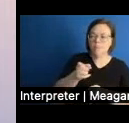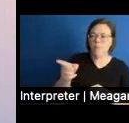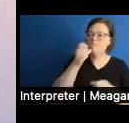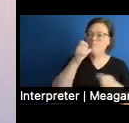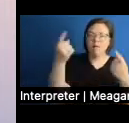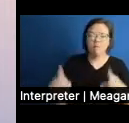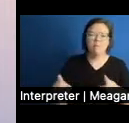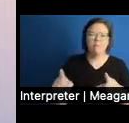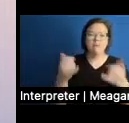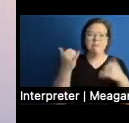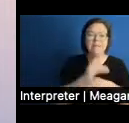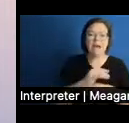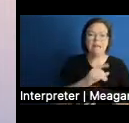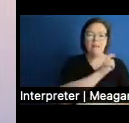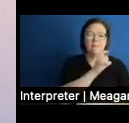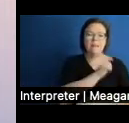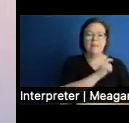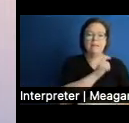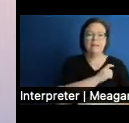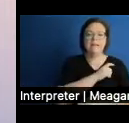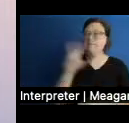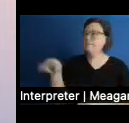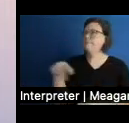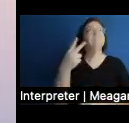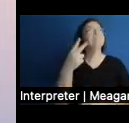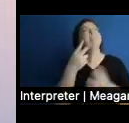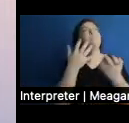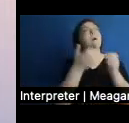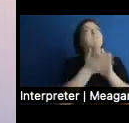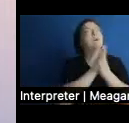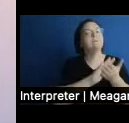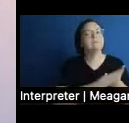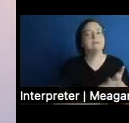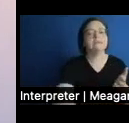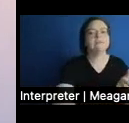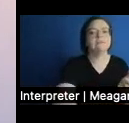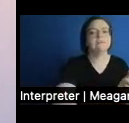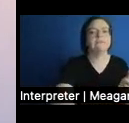the police have turned to their God for forgiveness. Tonight, we bury nothing, we